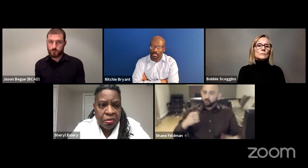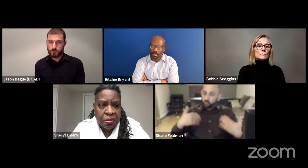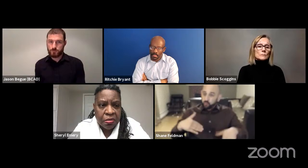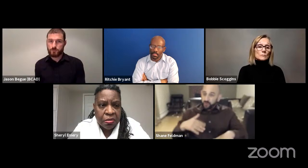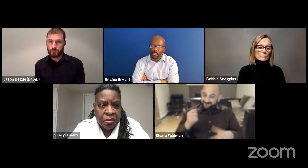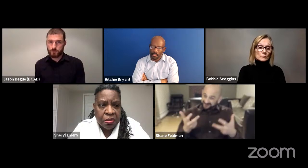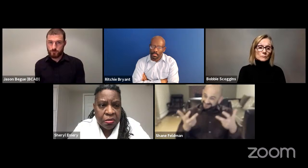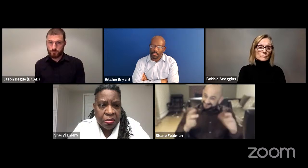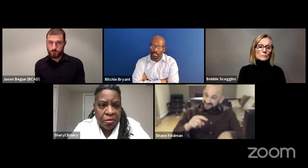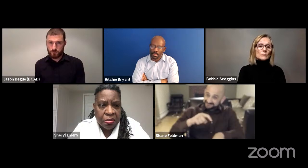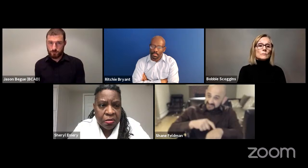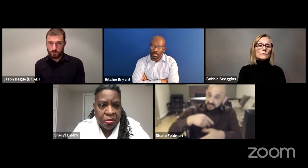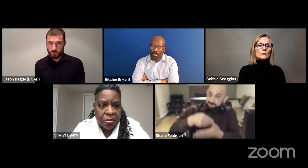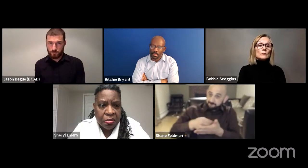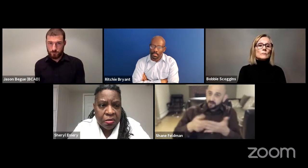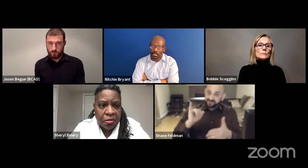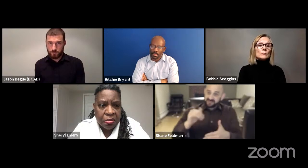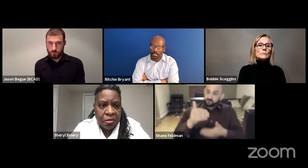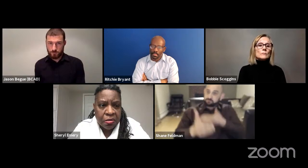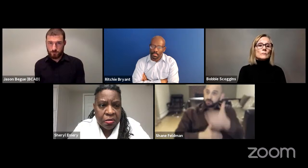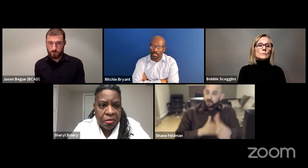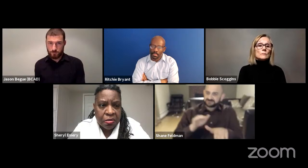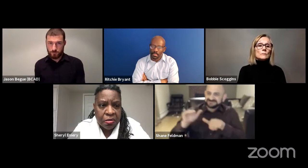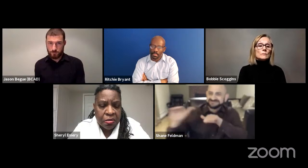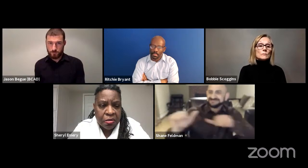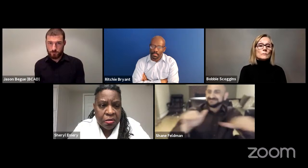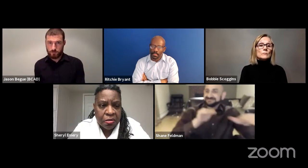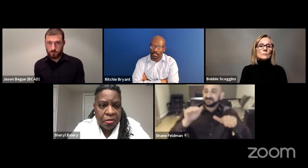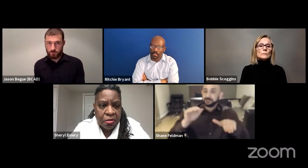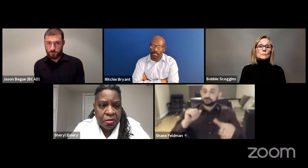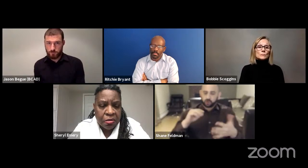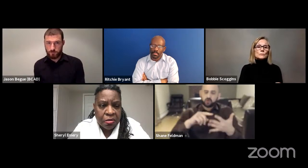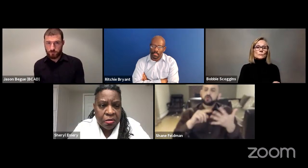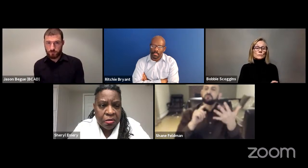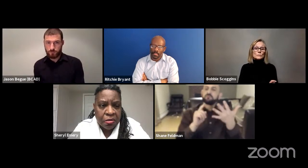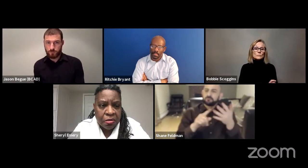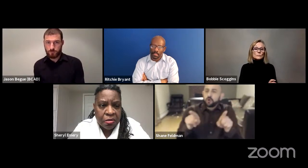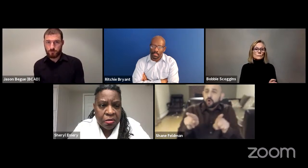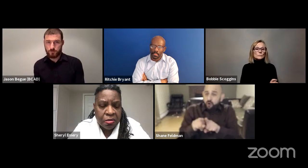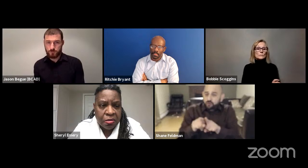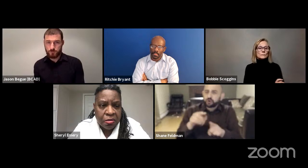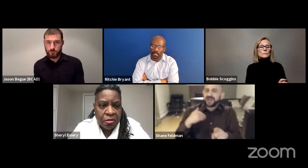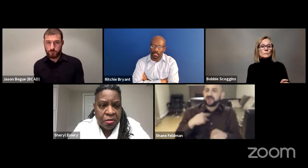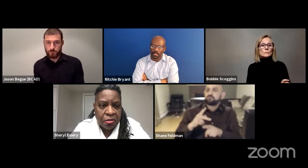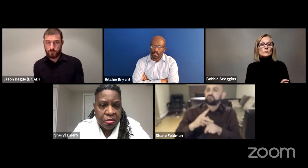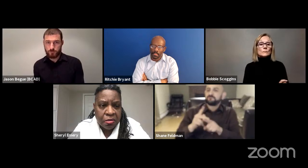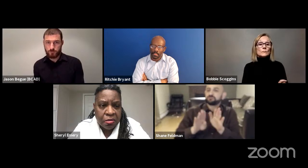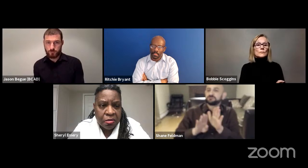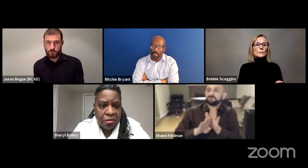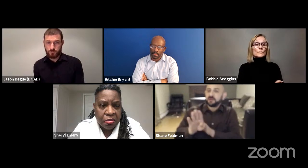community but the hearing consumers as well. This takes time, it takes money. There's a